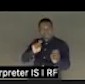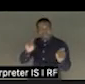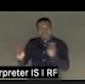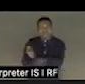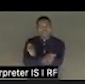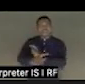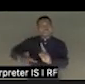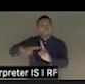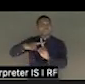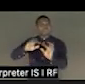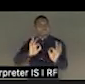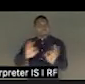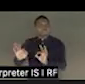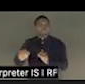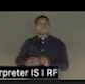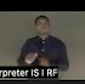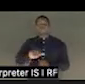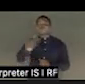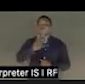with the invitation for this or you can reach us specifically